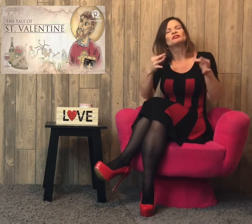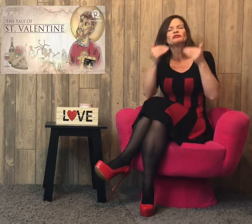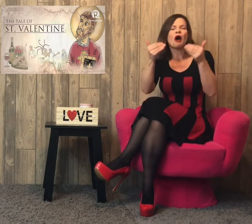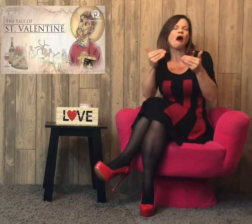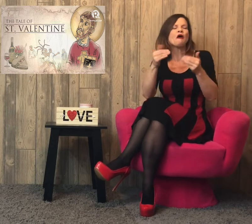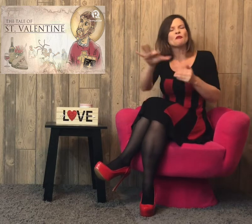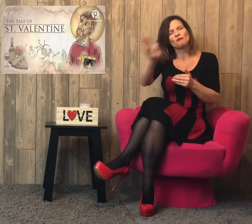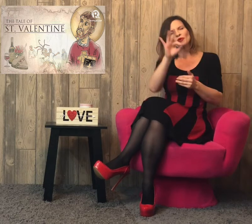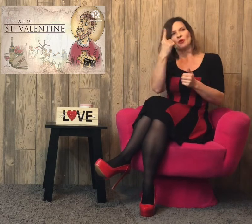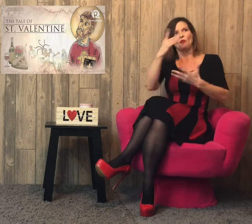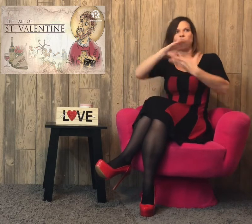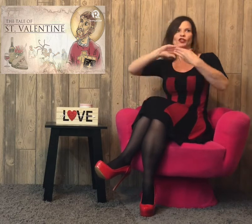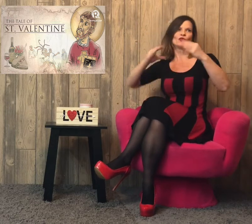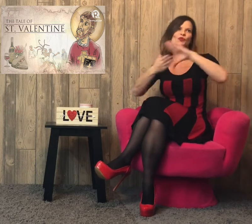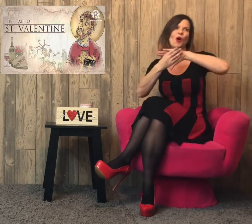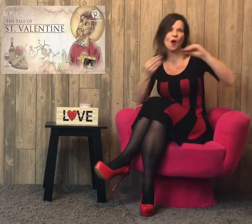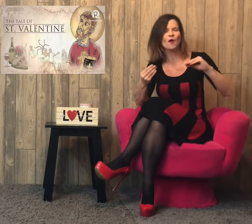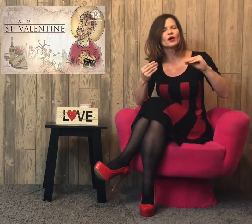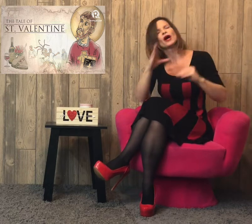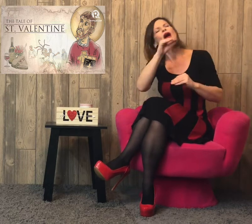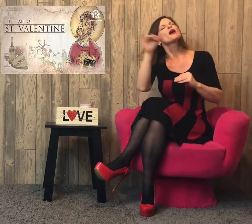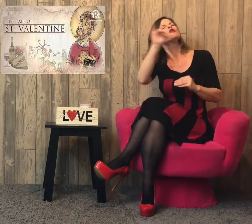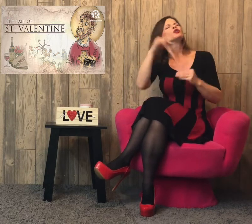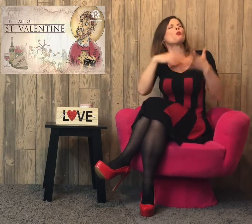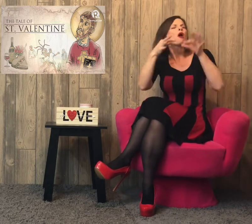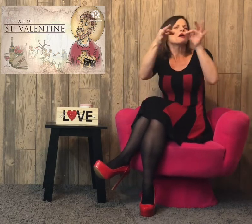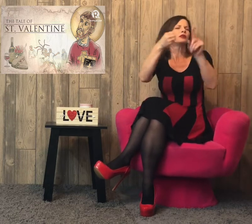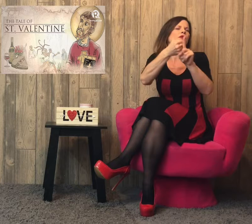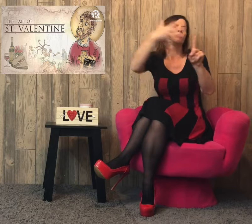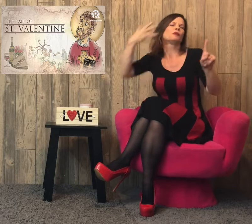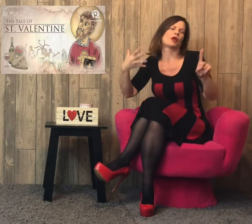I decided to pick one story I found and give you guys the full scoop about it.